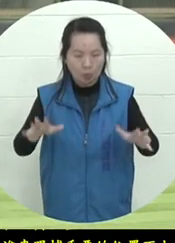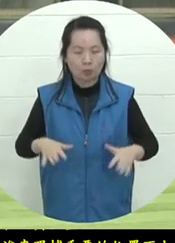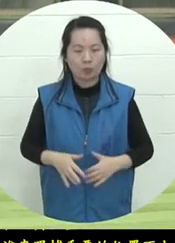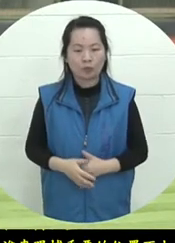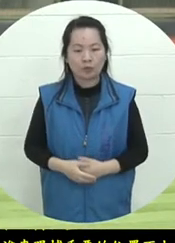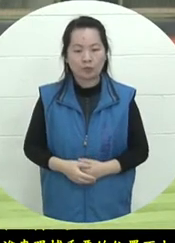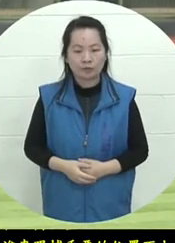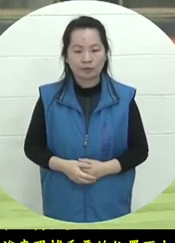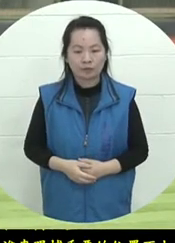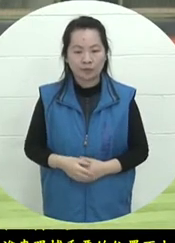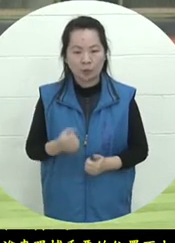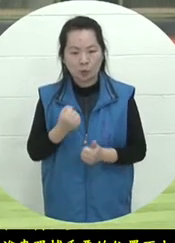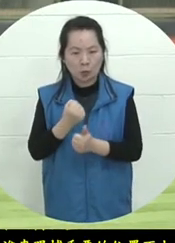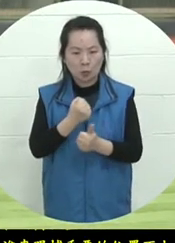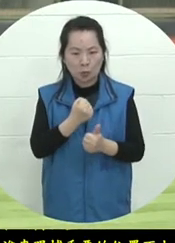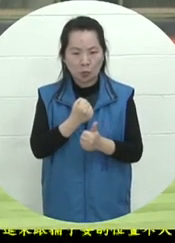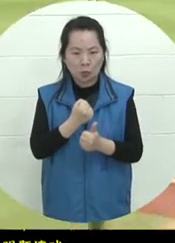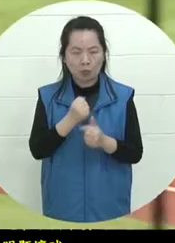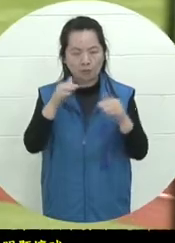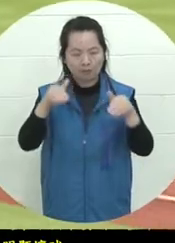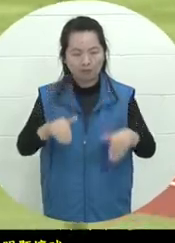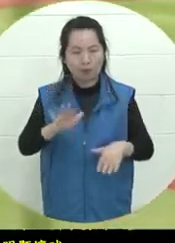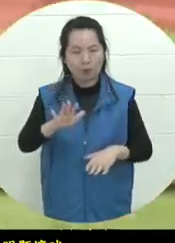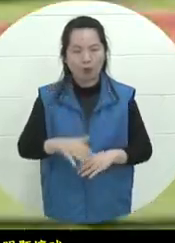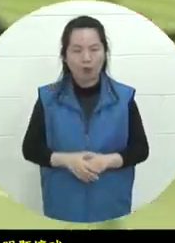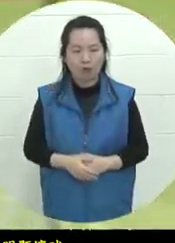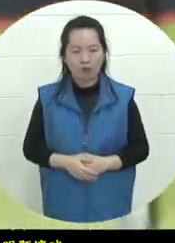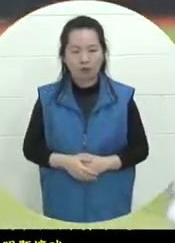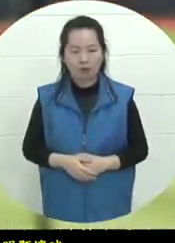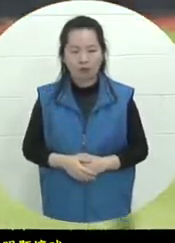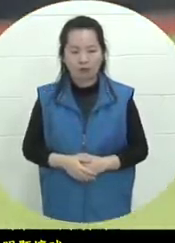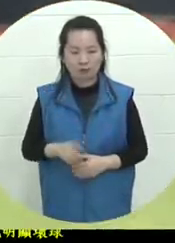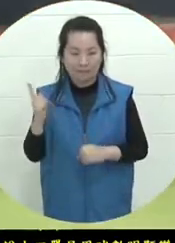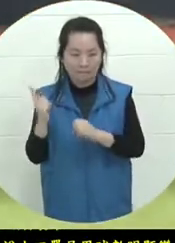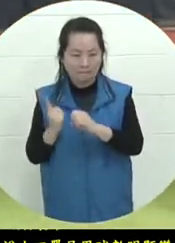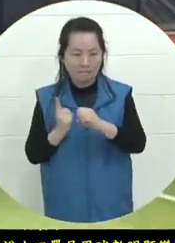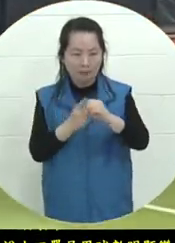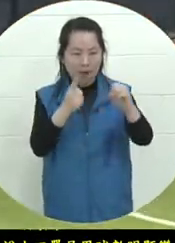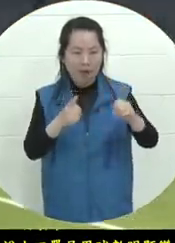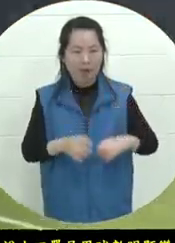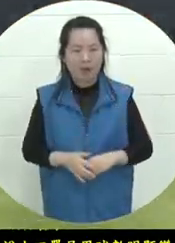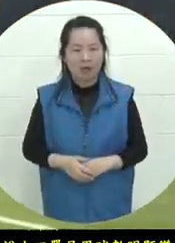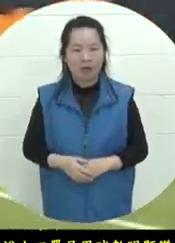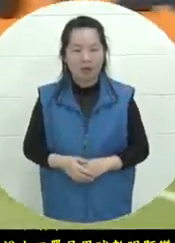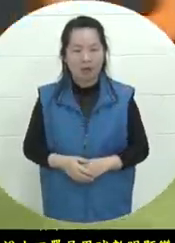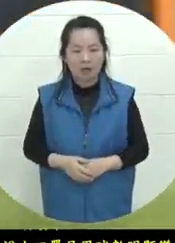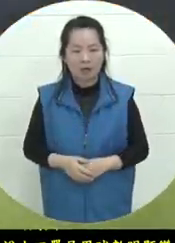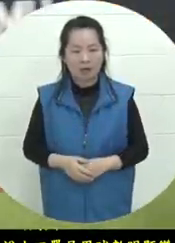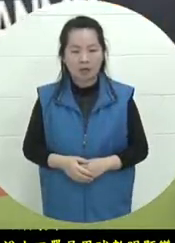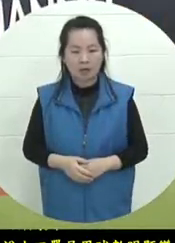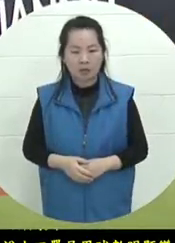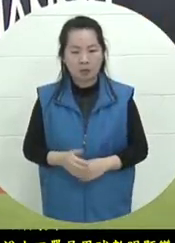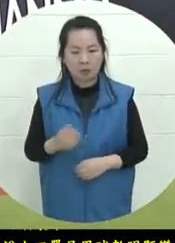, so the whole control has also declined . Wow, the ball was controlled very well.